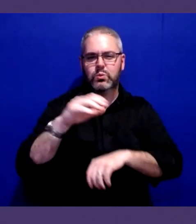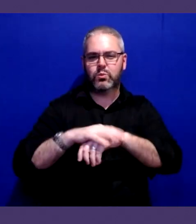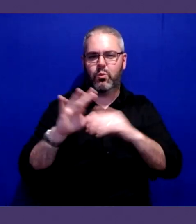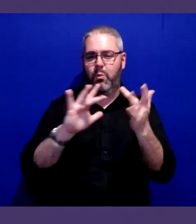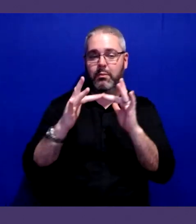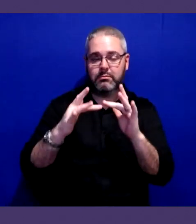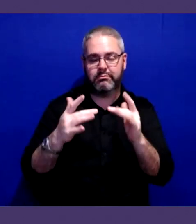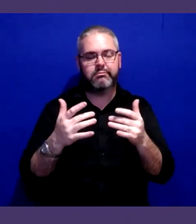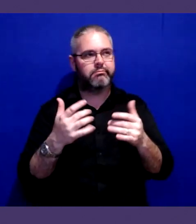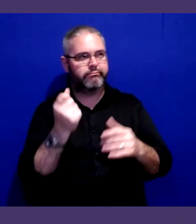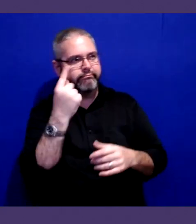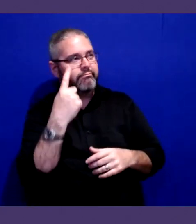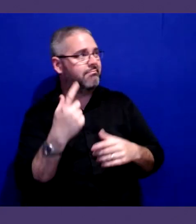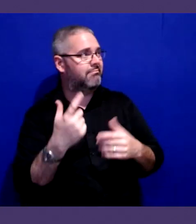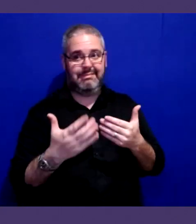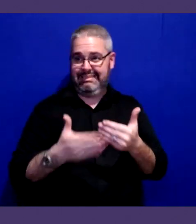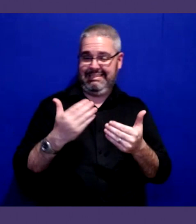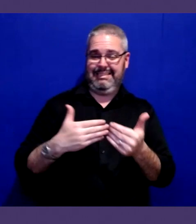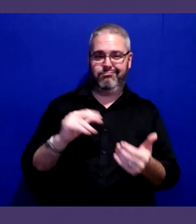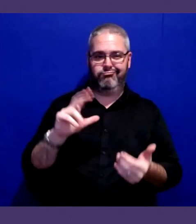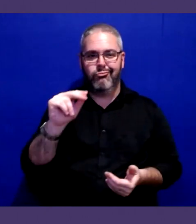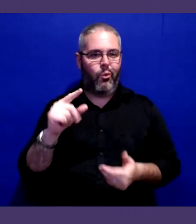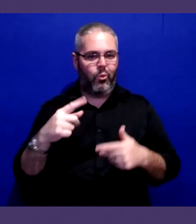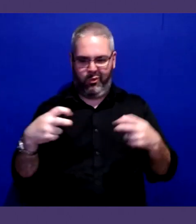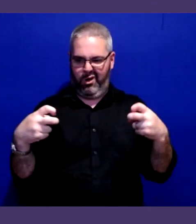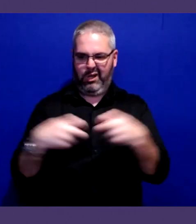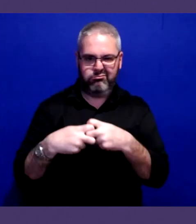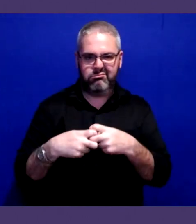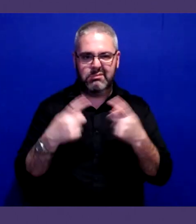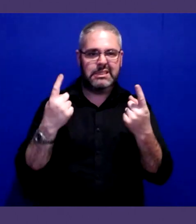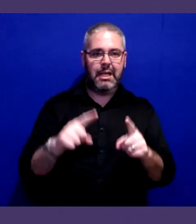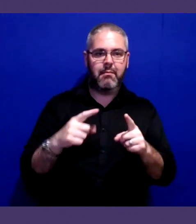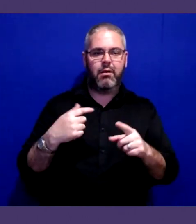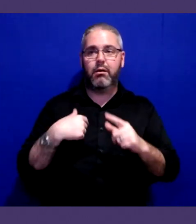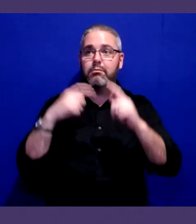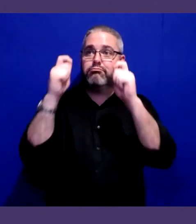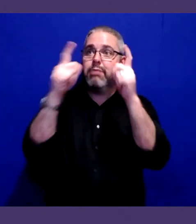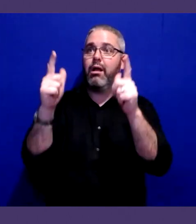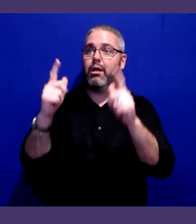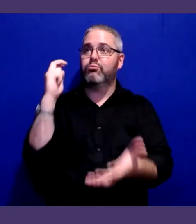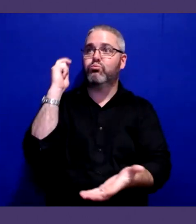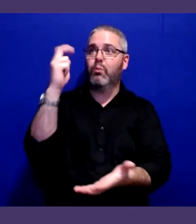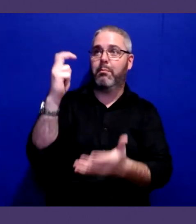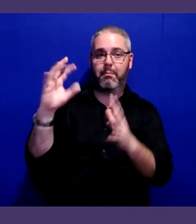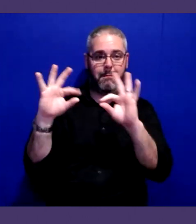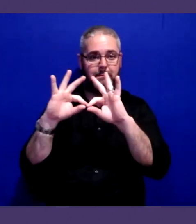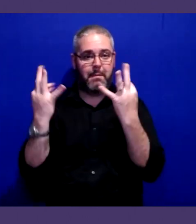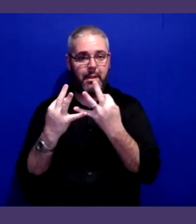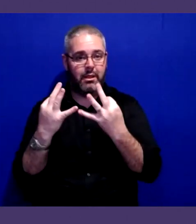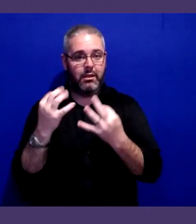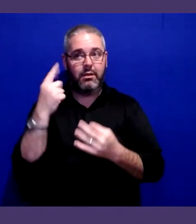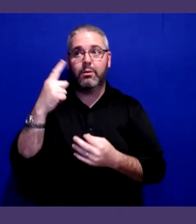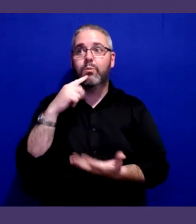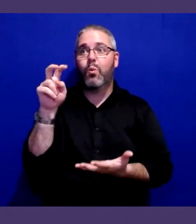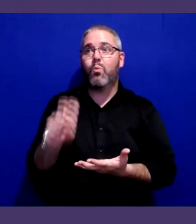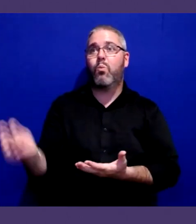For example, I wanted to plan a surprise trip for my family, but the travel agency website wasn't accessible.